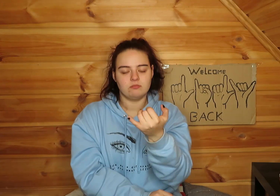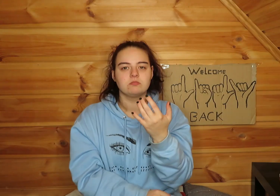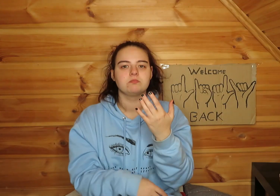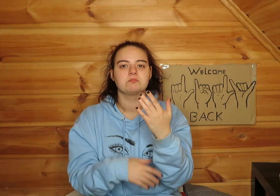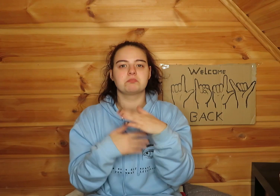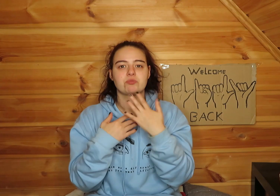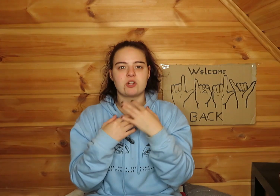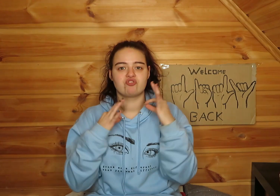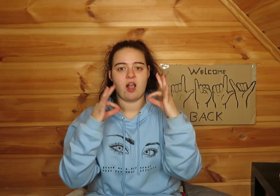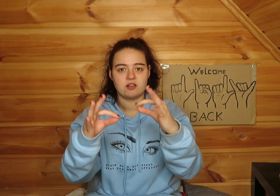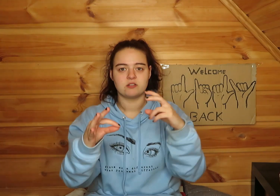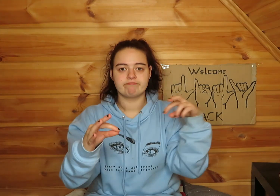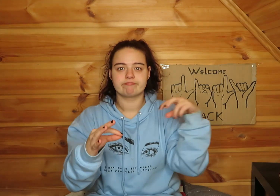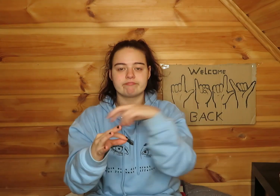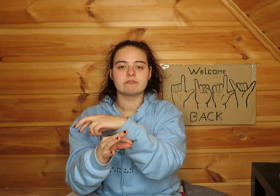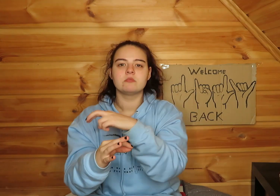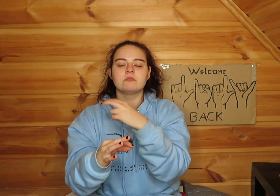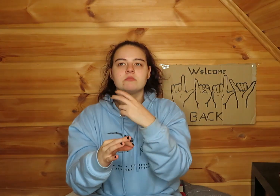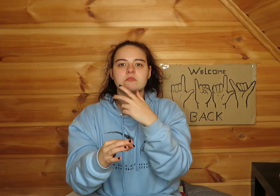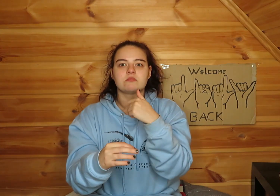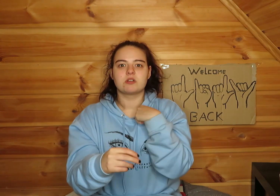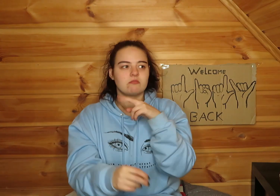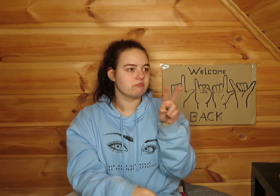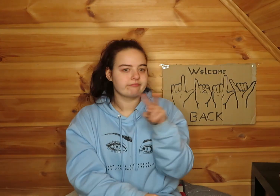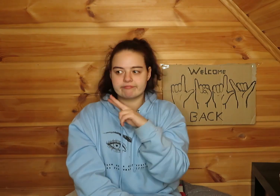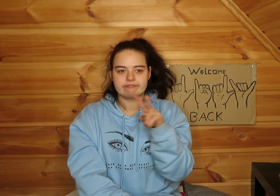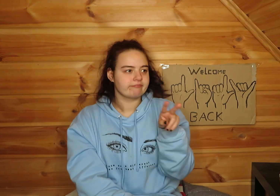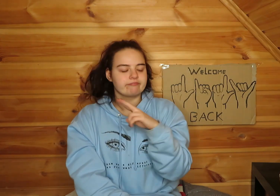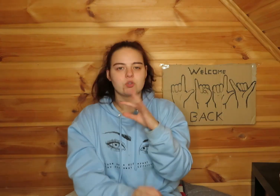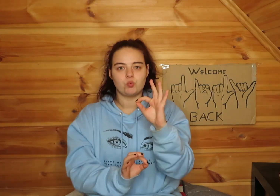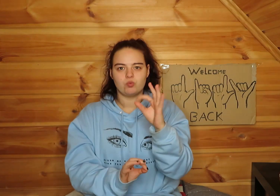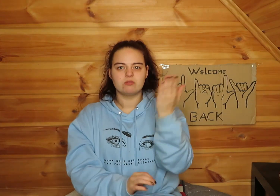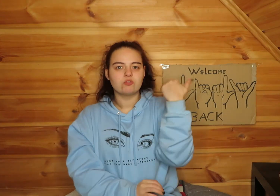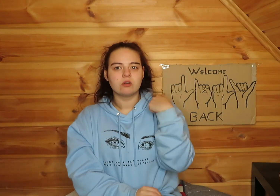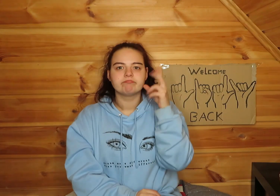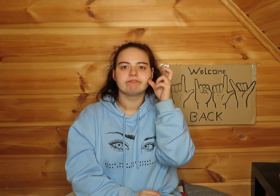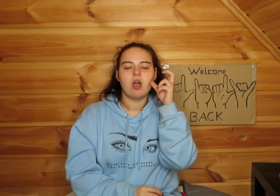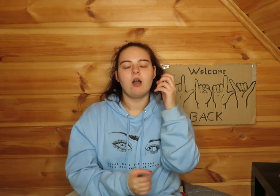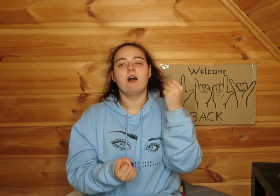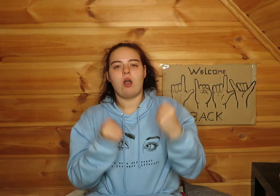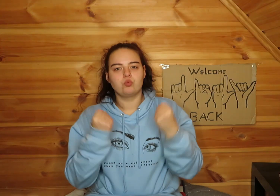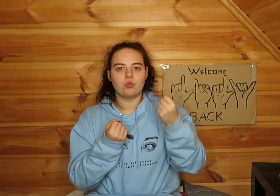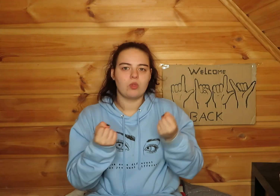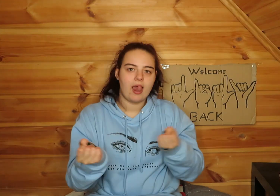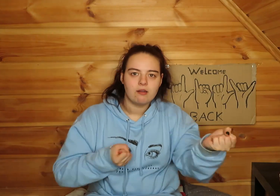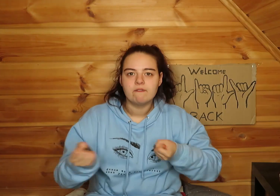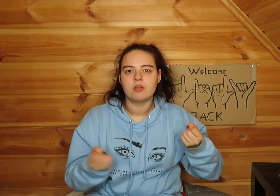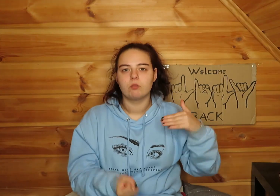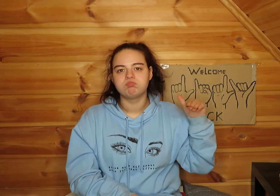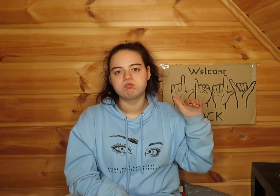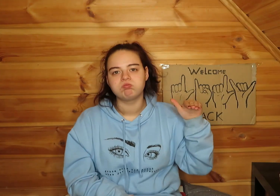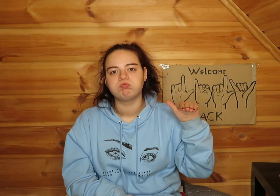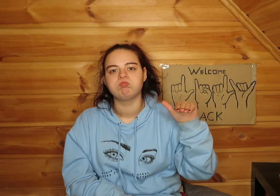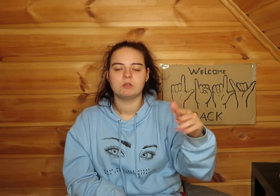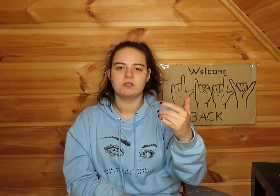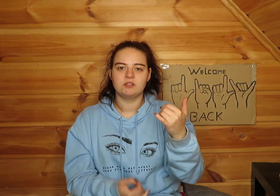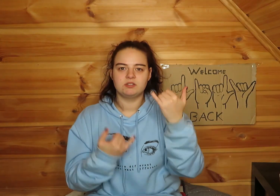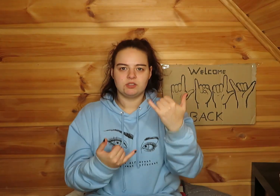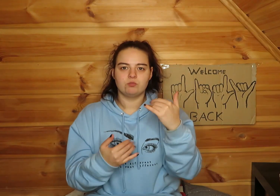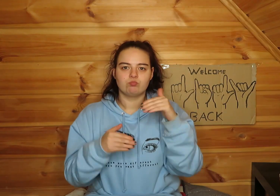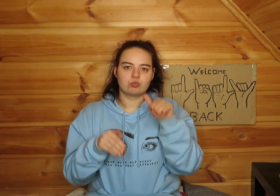If I wanna cross the street I really need to look very carefully....before I was deaf I also could heard if a car or truck drives by.